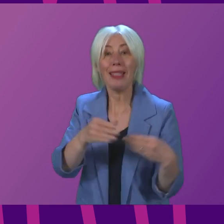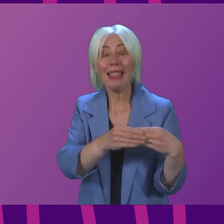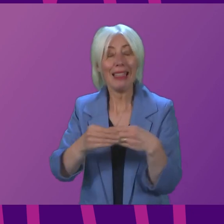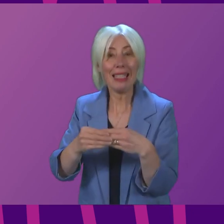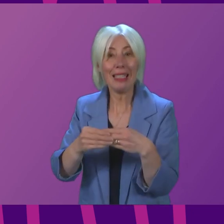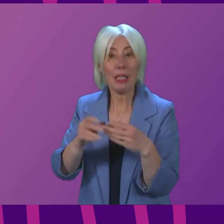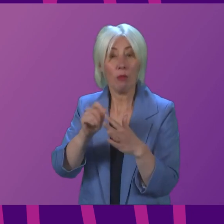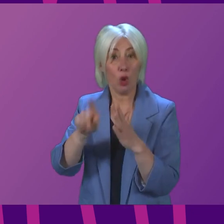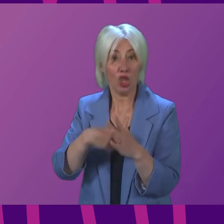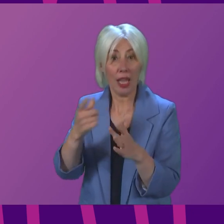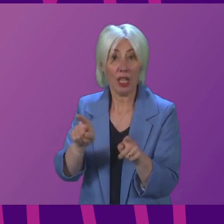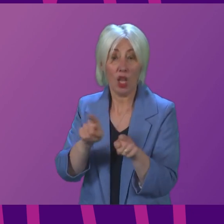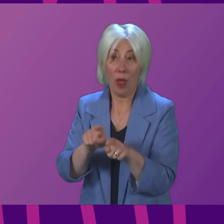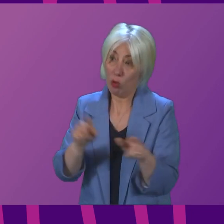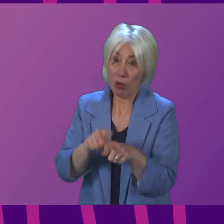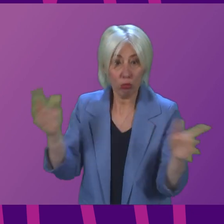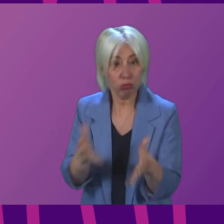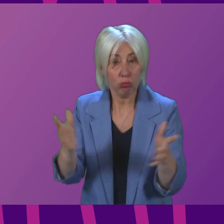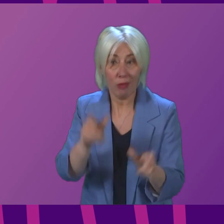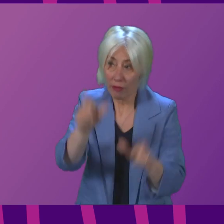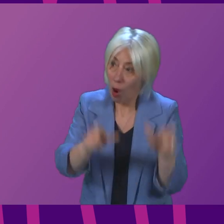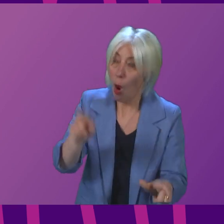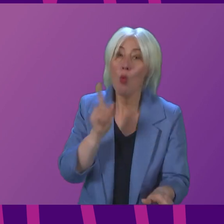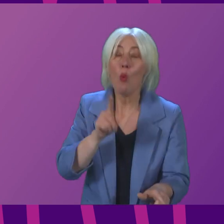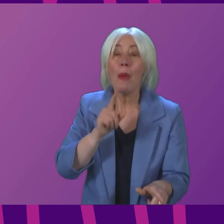to stand for elected office.